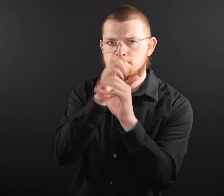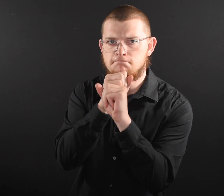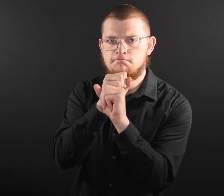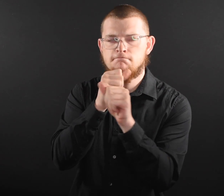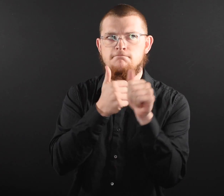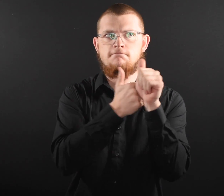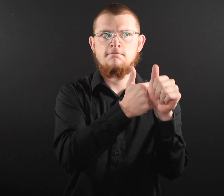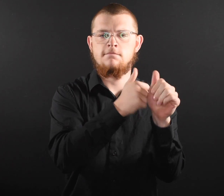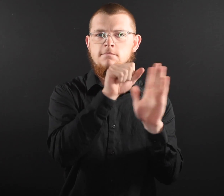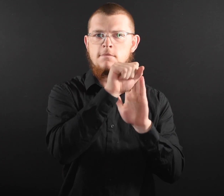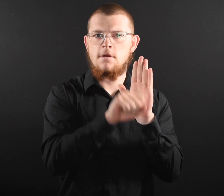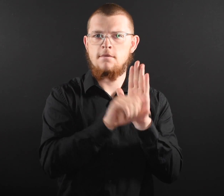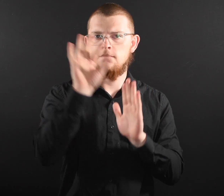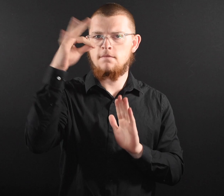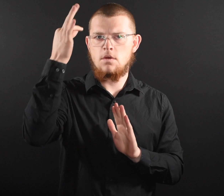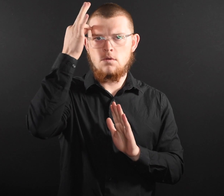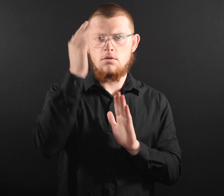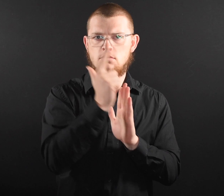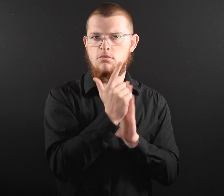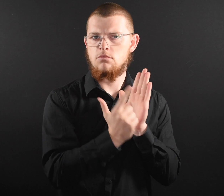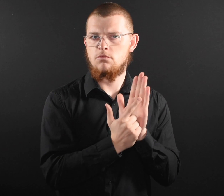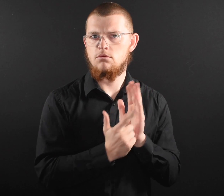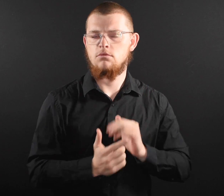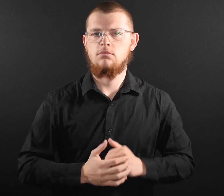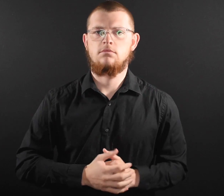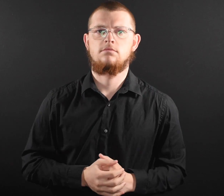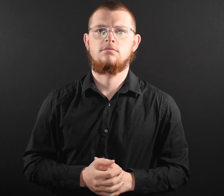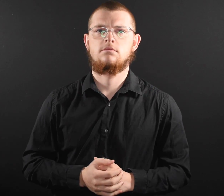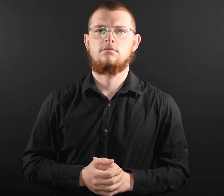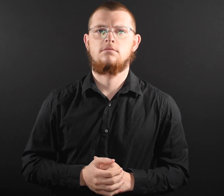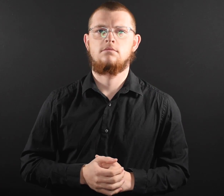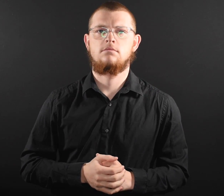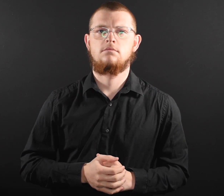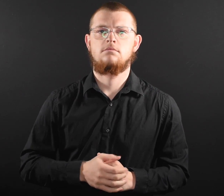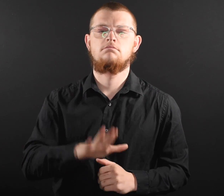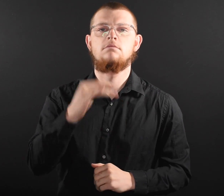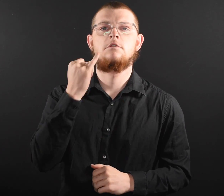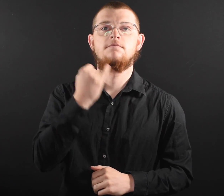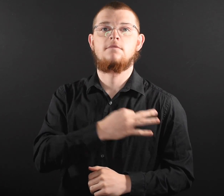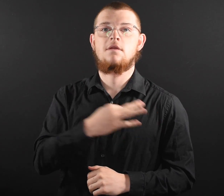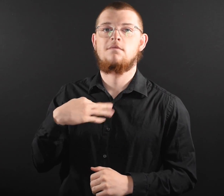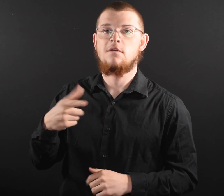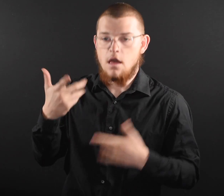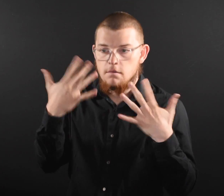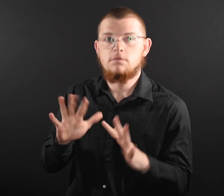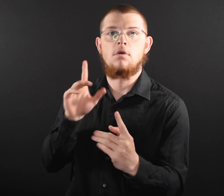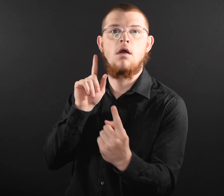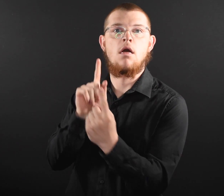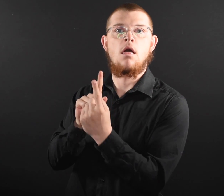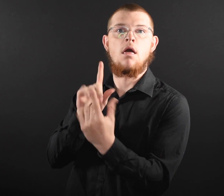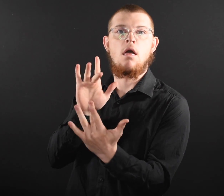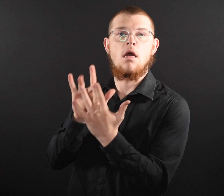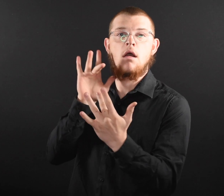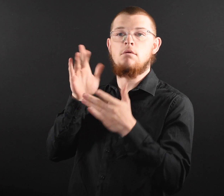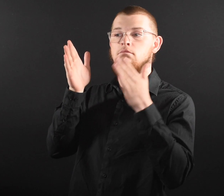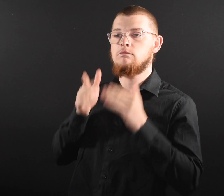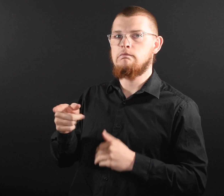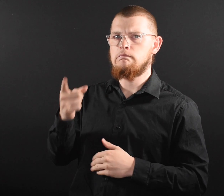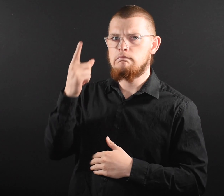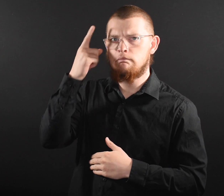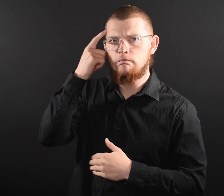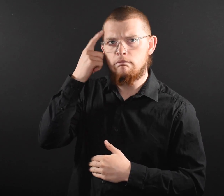confidential in accord with state and federal law. If staff had close contact with someone with